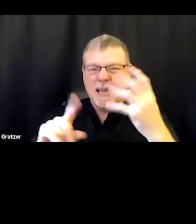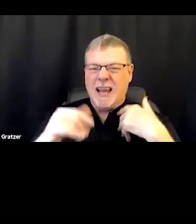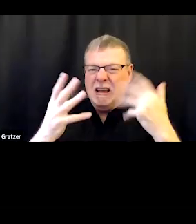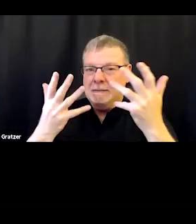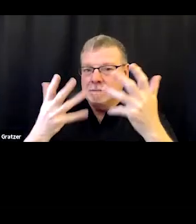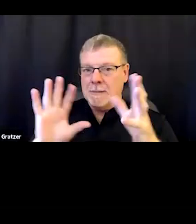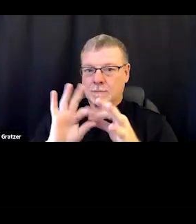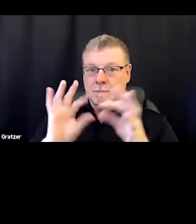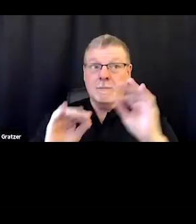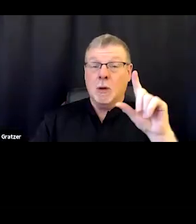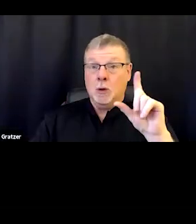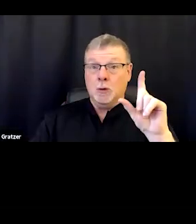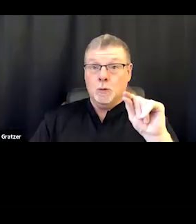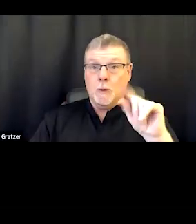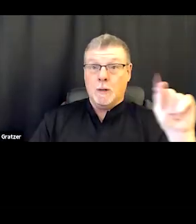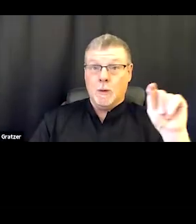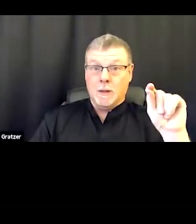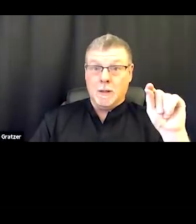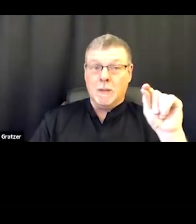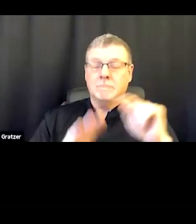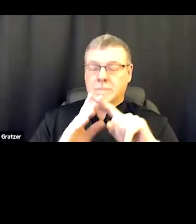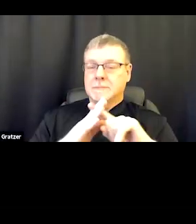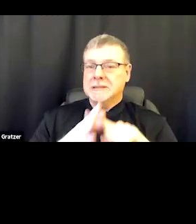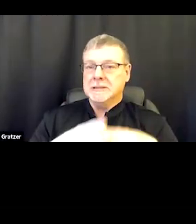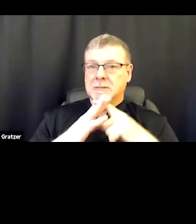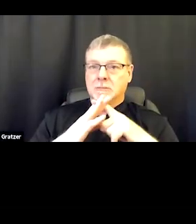in 2020 is when we launched the STAR program.